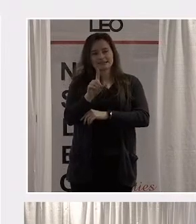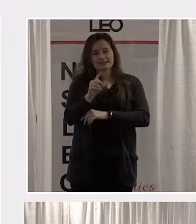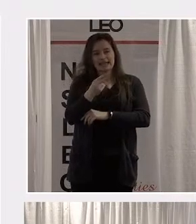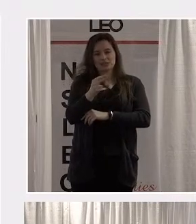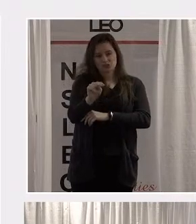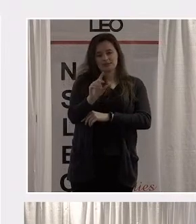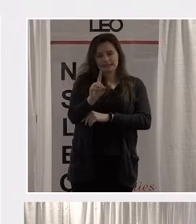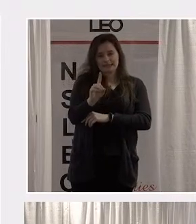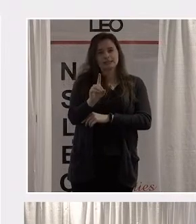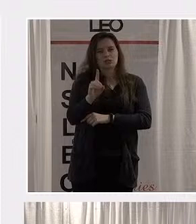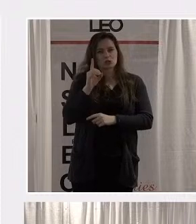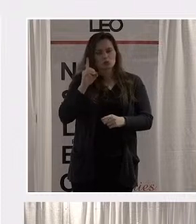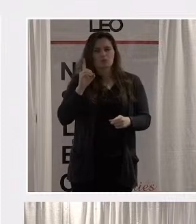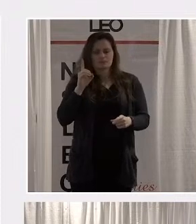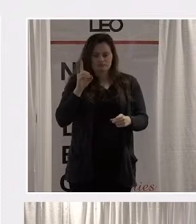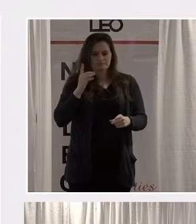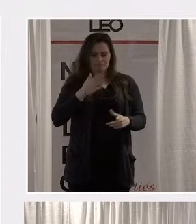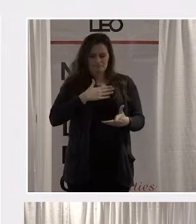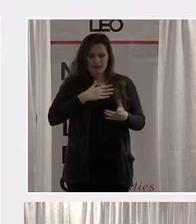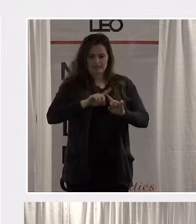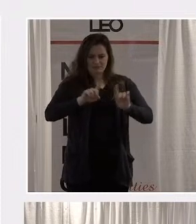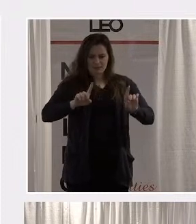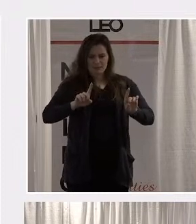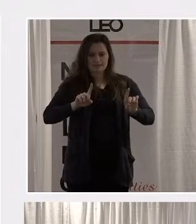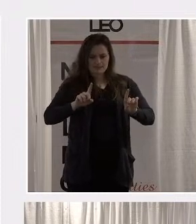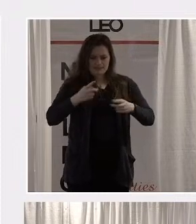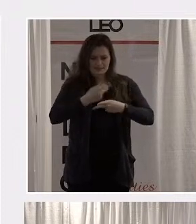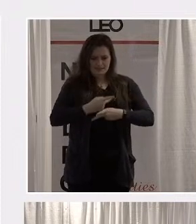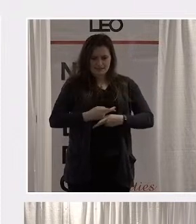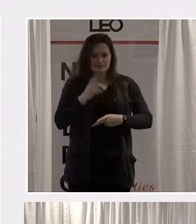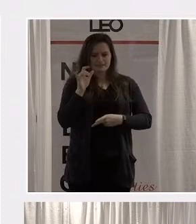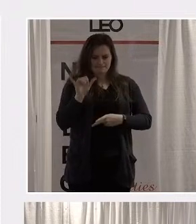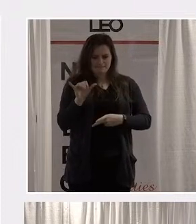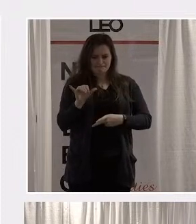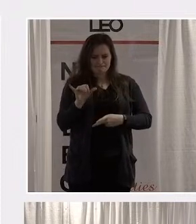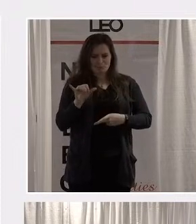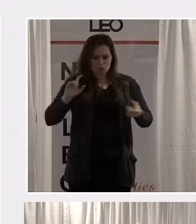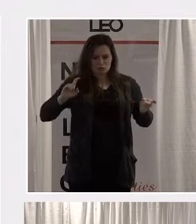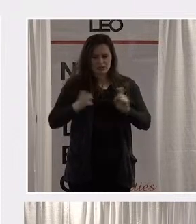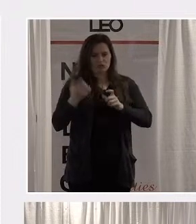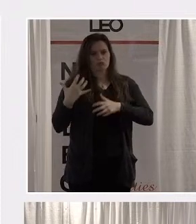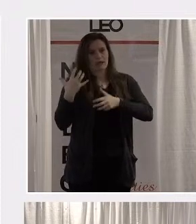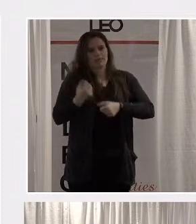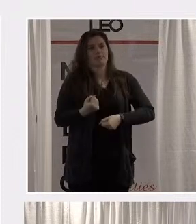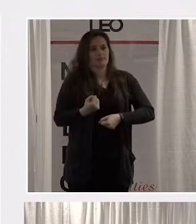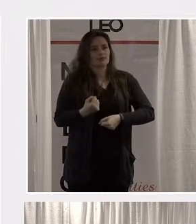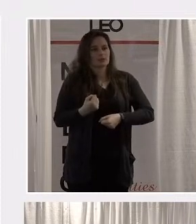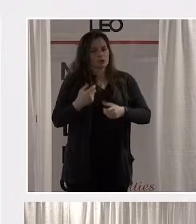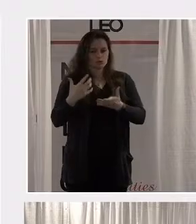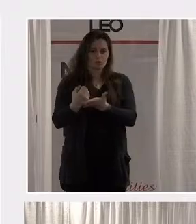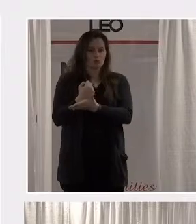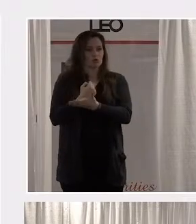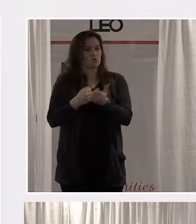AS STRENGTHS USING ASSISTIVE TECHNOLOGY AND HARD WORK TO SUCCEED AS AN HONOUR STUDENT.